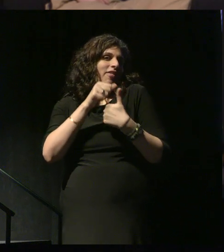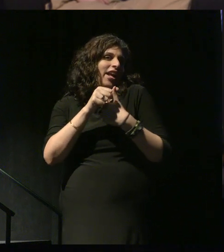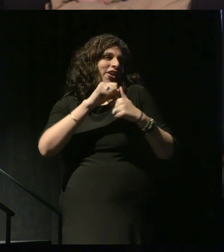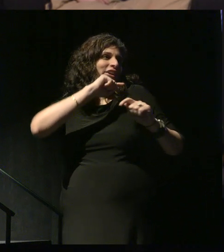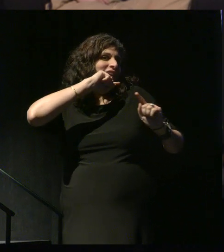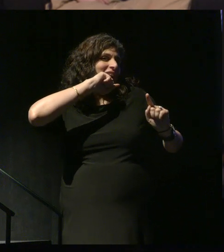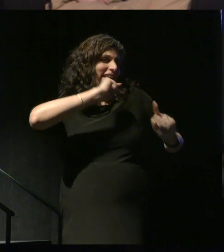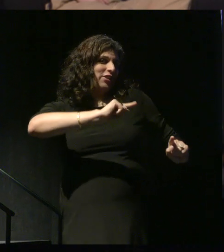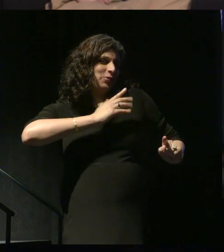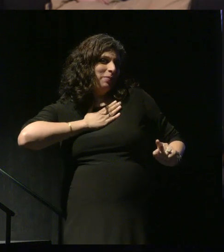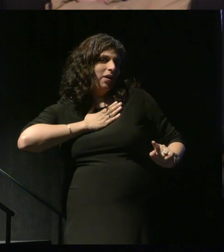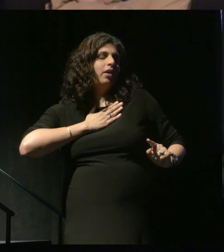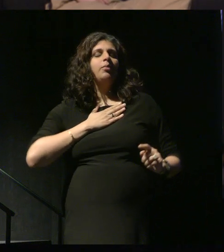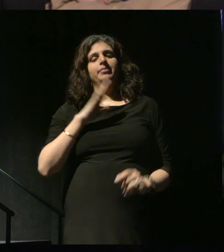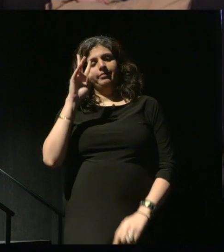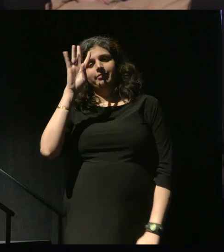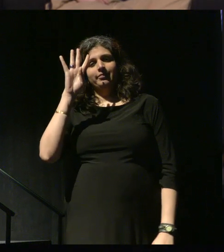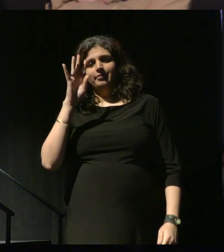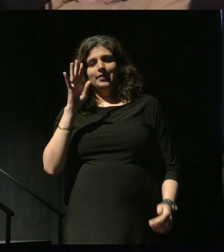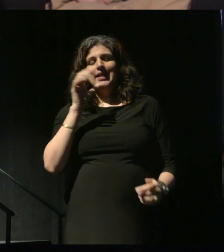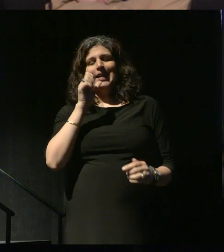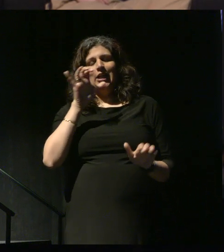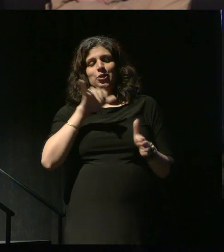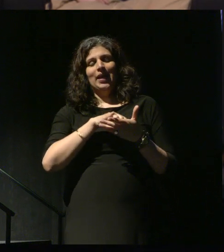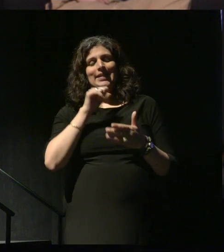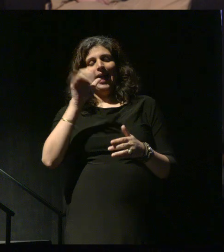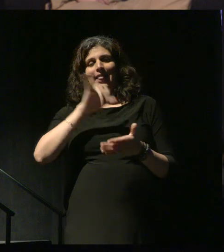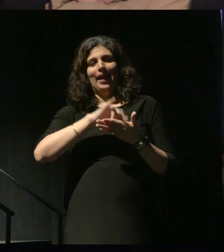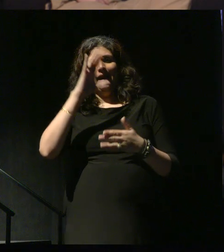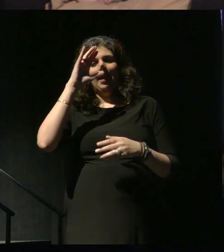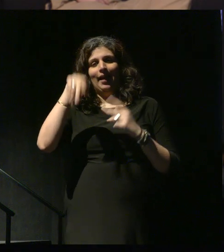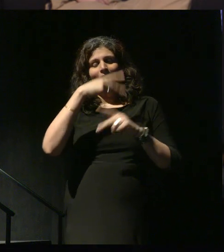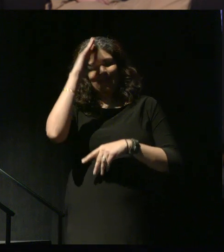I don't think he ever will, 'cause he's just like, not that kind of guy.